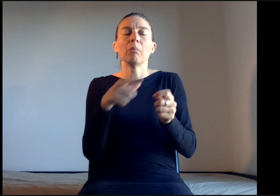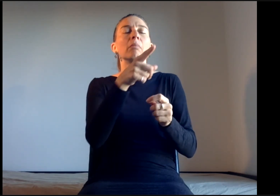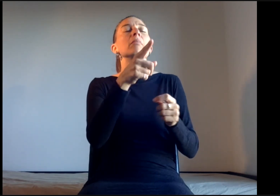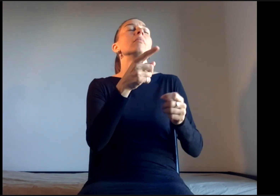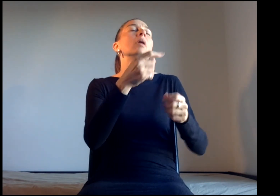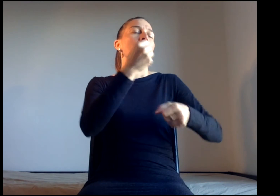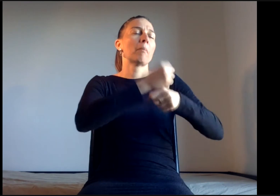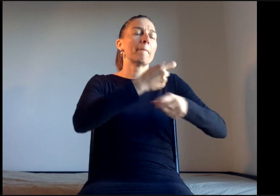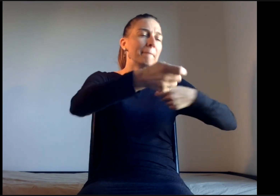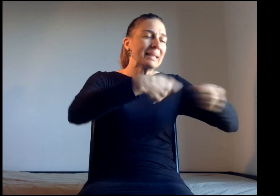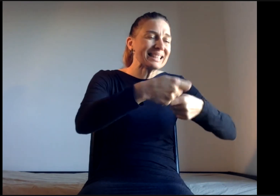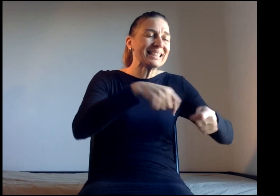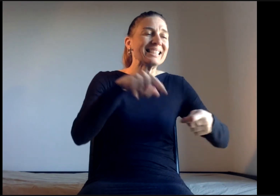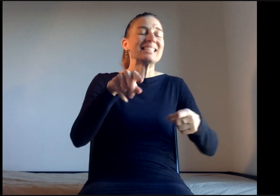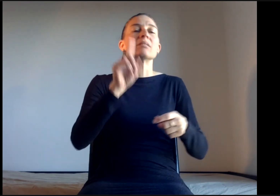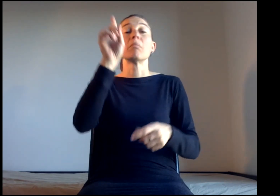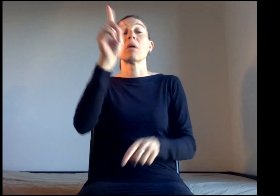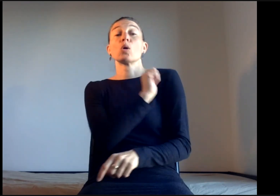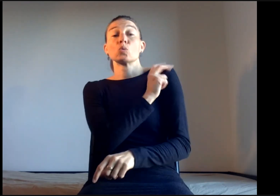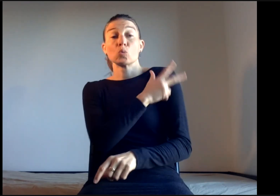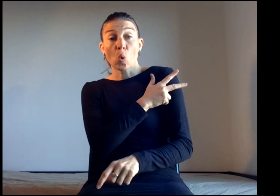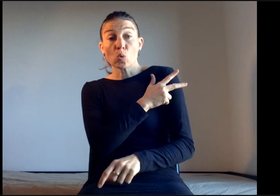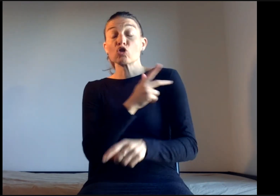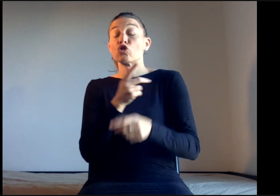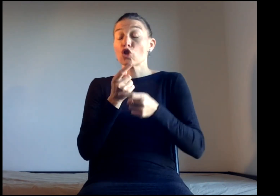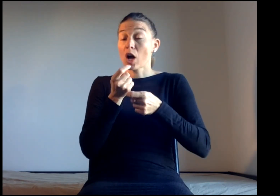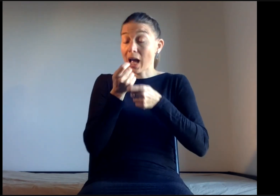social care services are not in the plan at all.